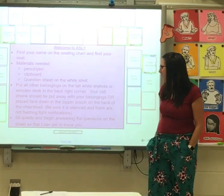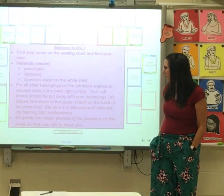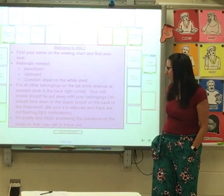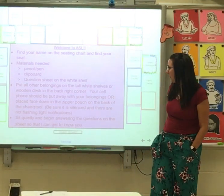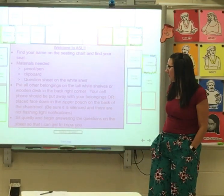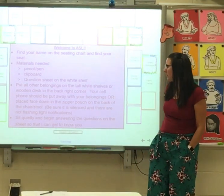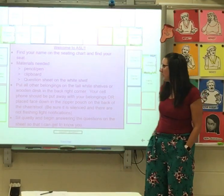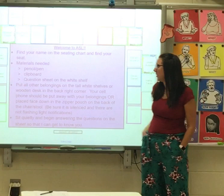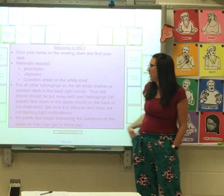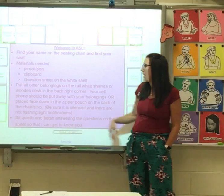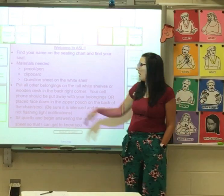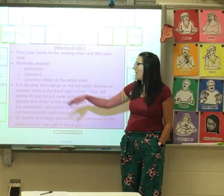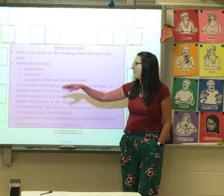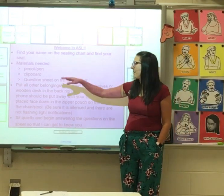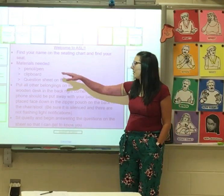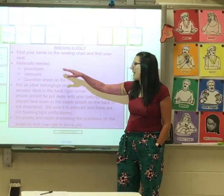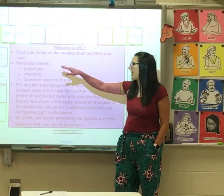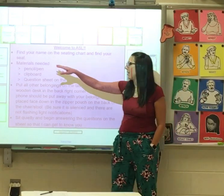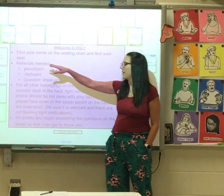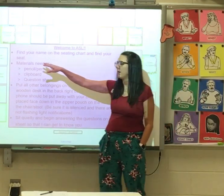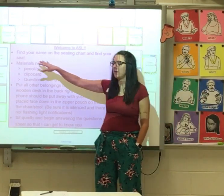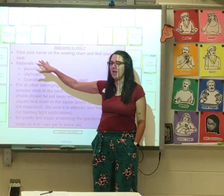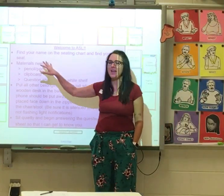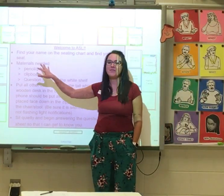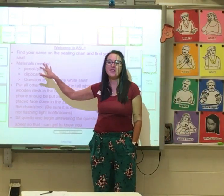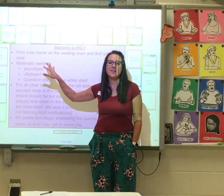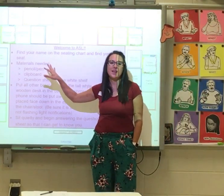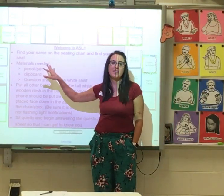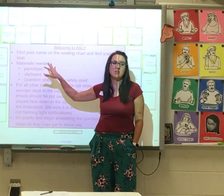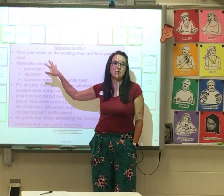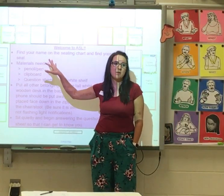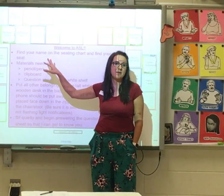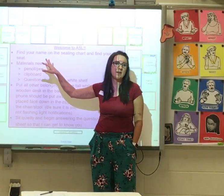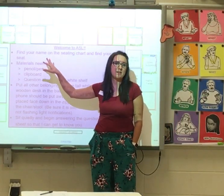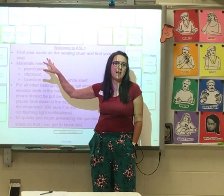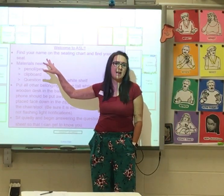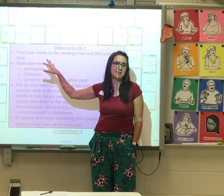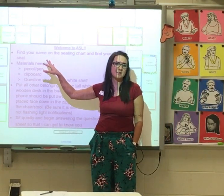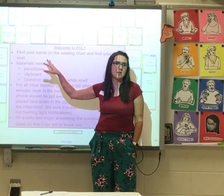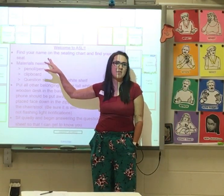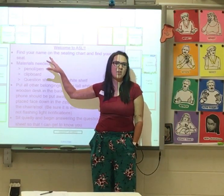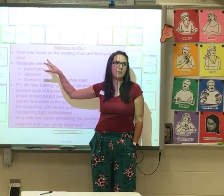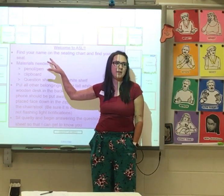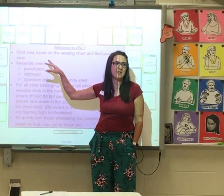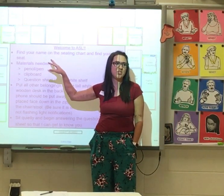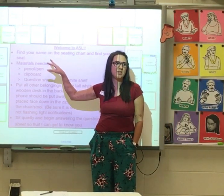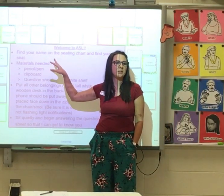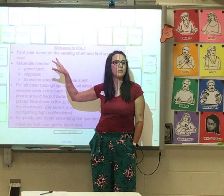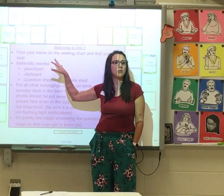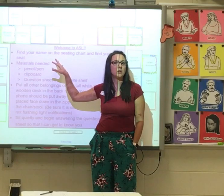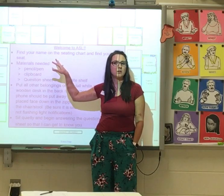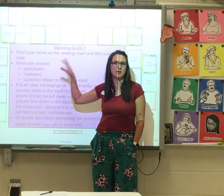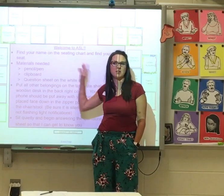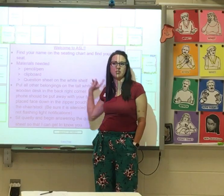bit more every day that you come into class they'll be an agenda board I'll